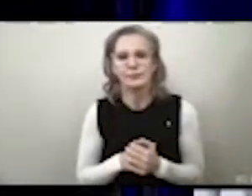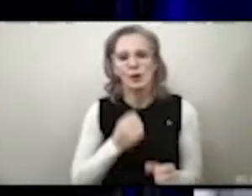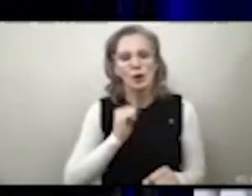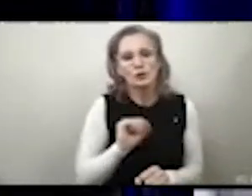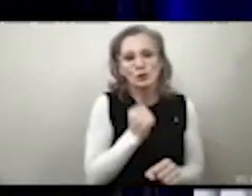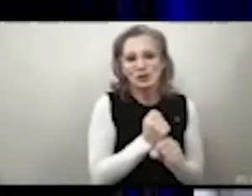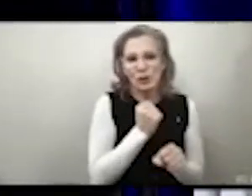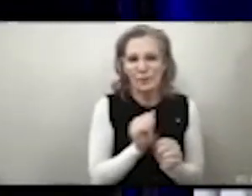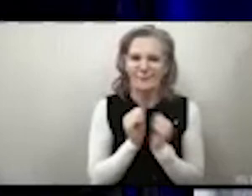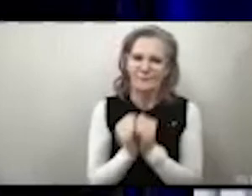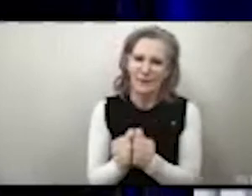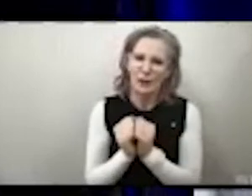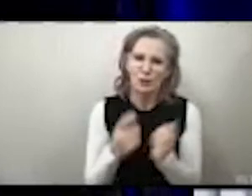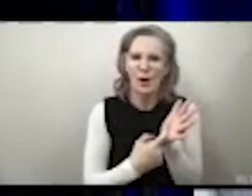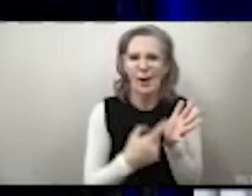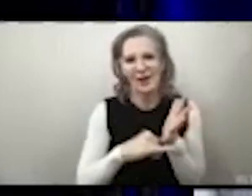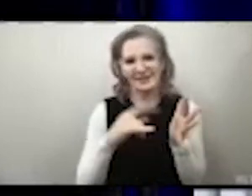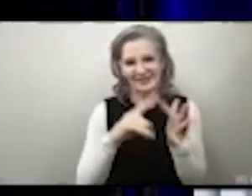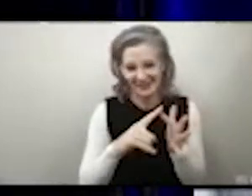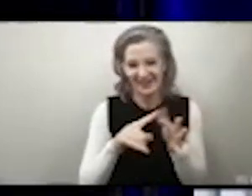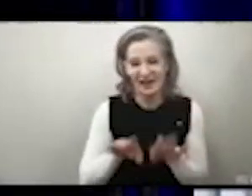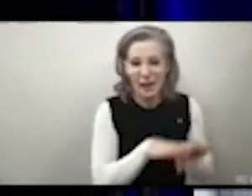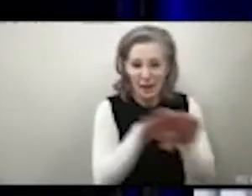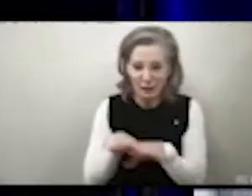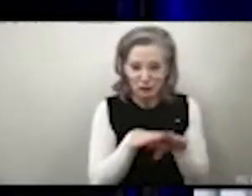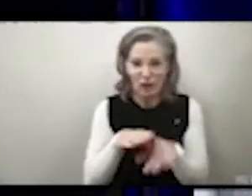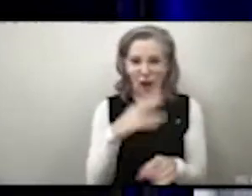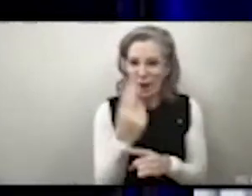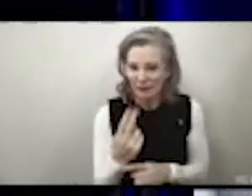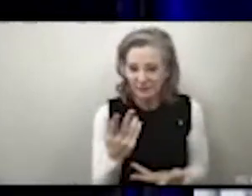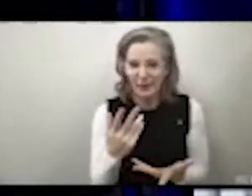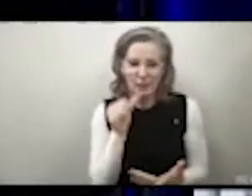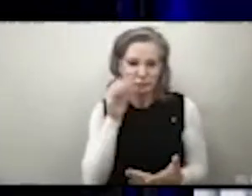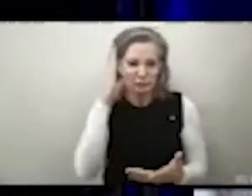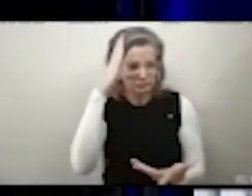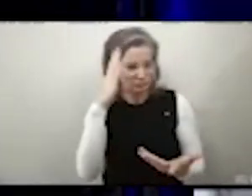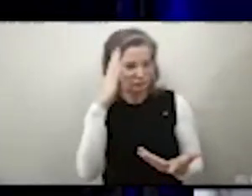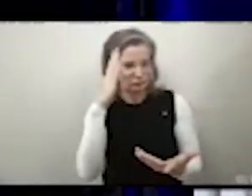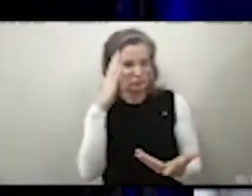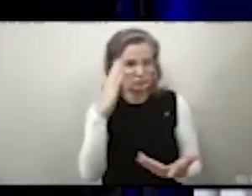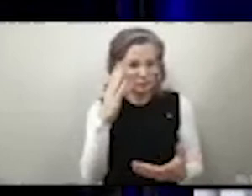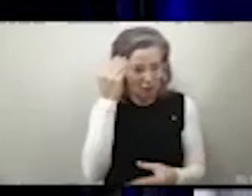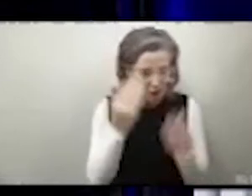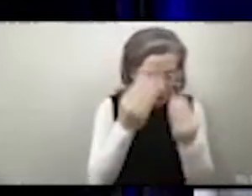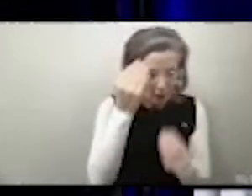national academy and its commitment to advancing learning and useful knowledge, a commitment that has been particularly evident in the last 18